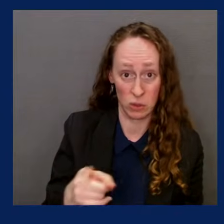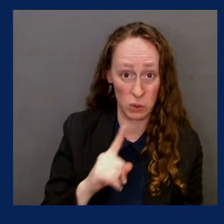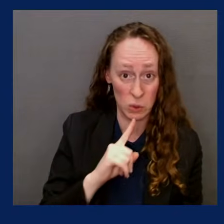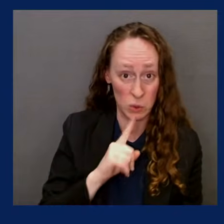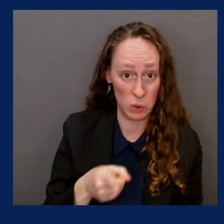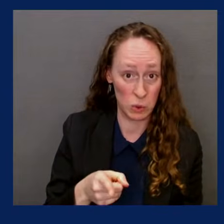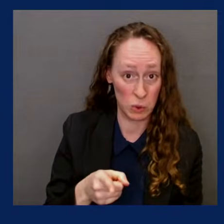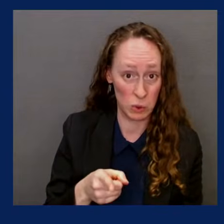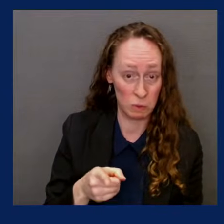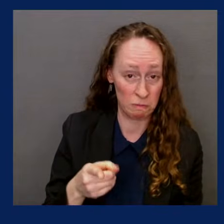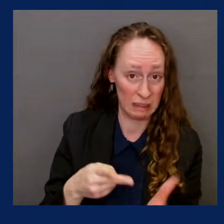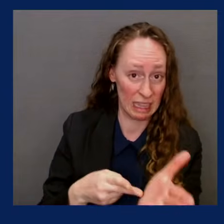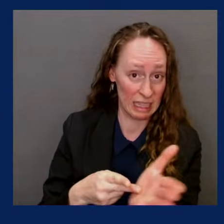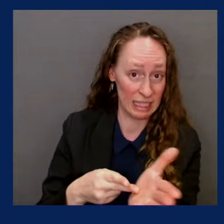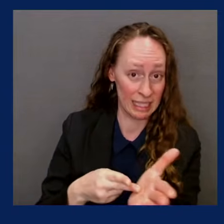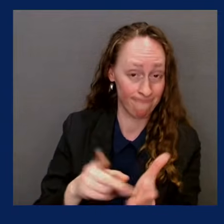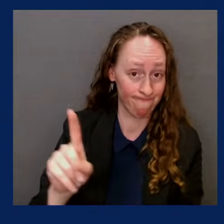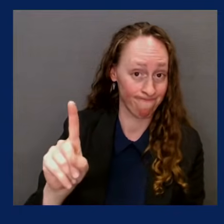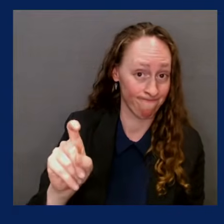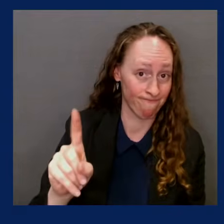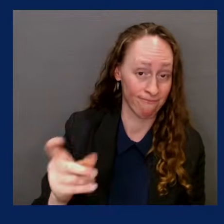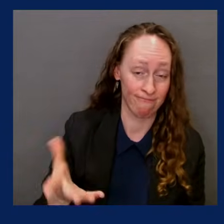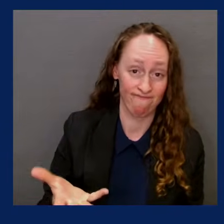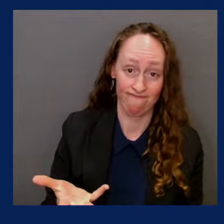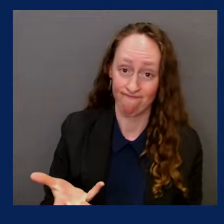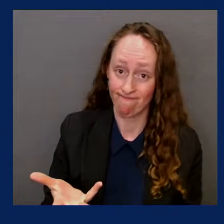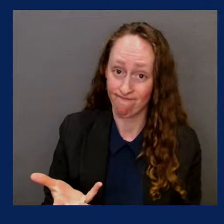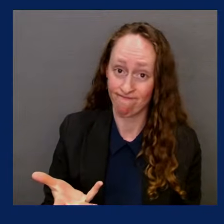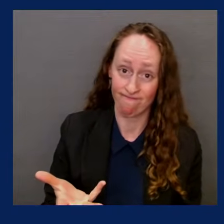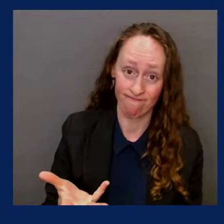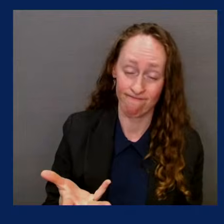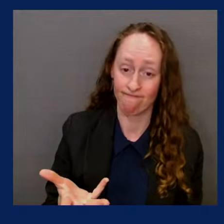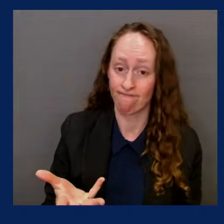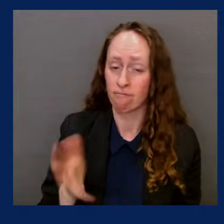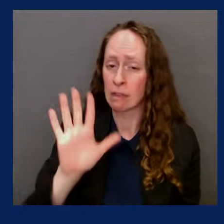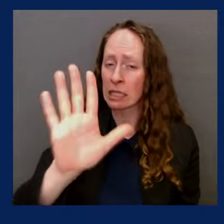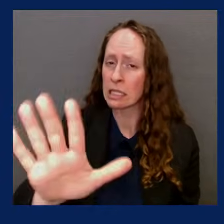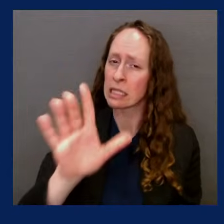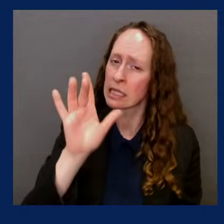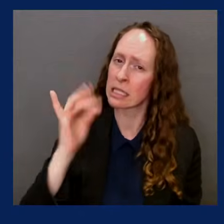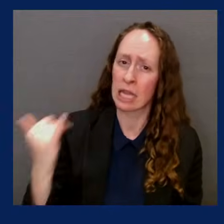I think we should be incredibly careful. I think -- well, not "we" -- the Israelis should be incredibly careful